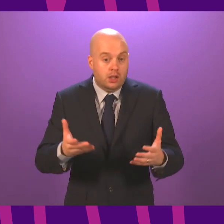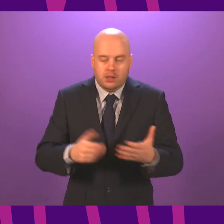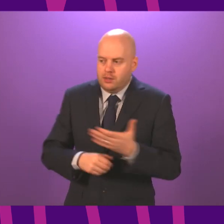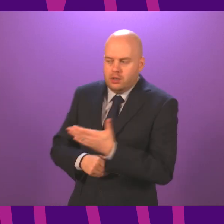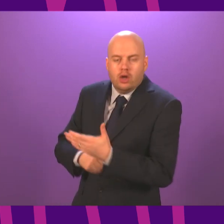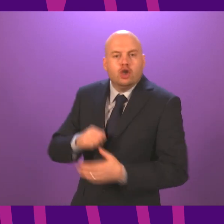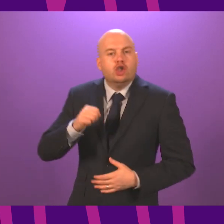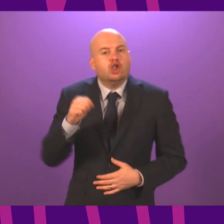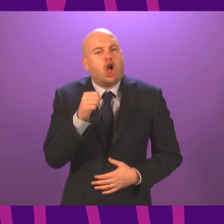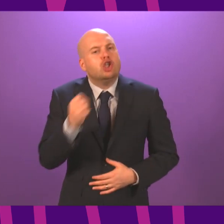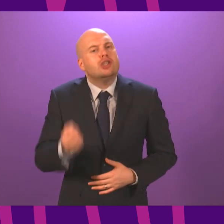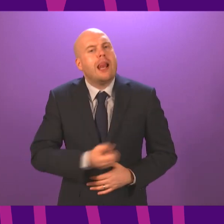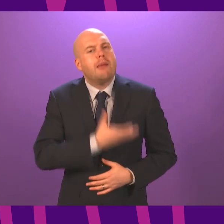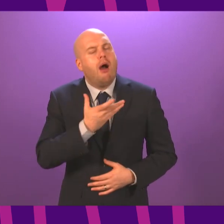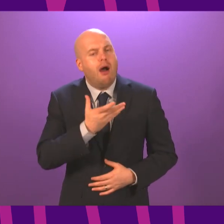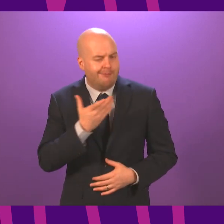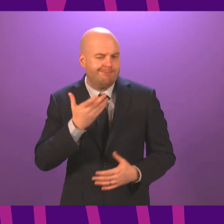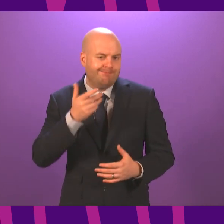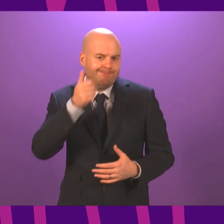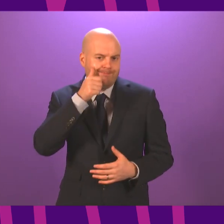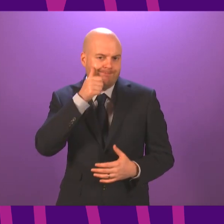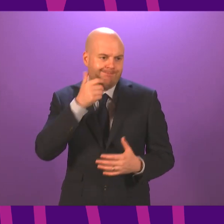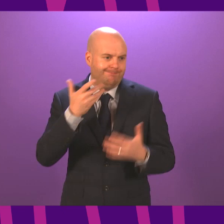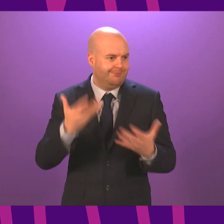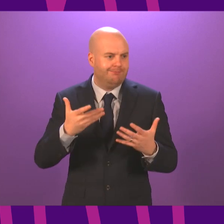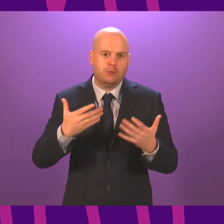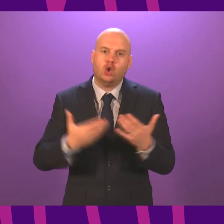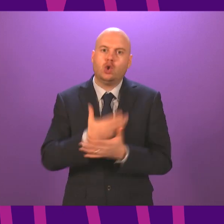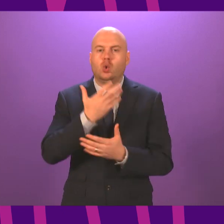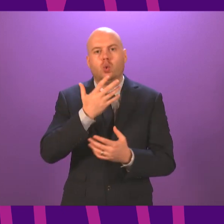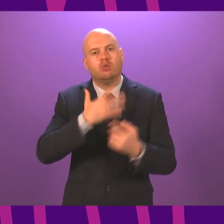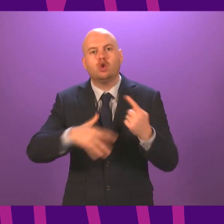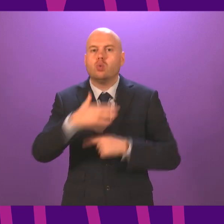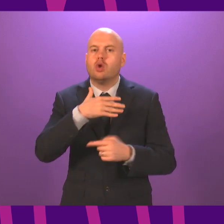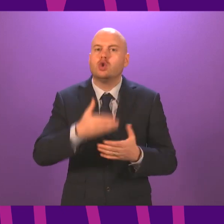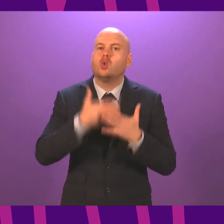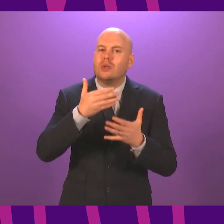set back Scotland’s social security system and we thank the workforce for what they have done